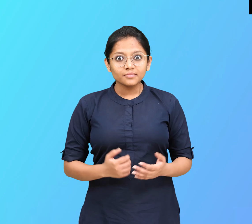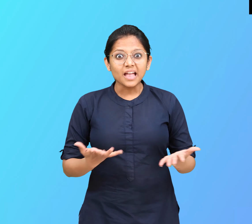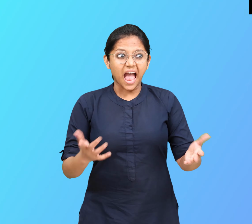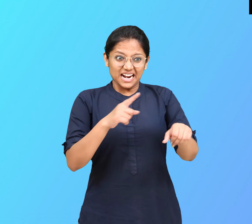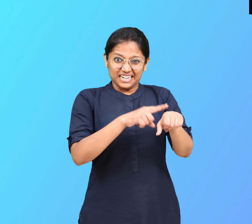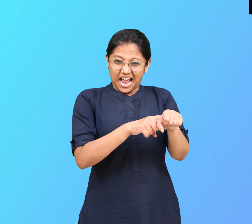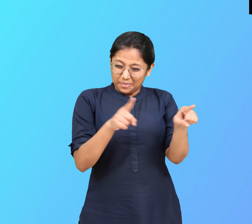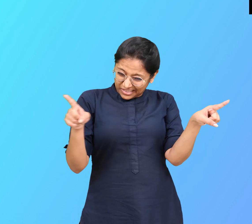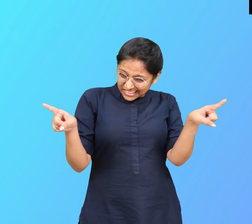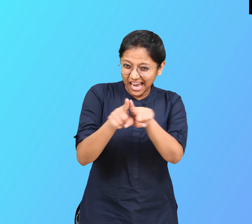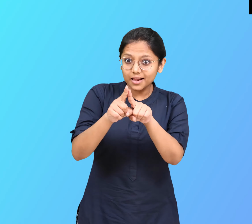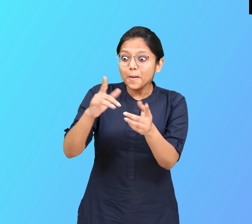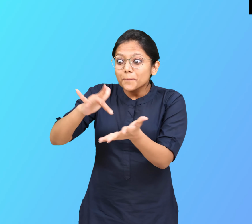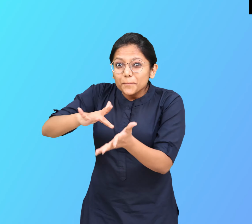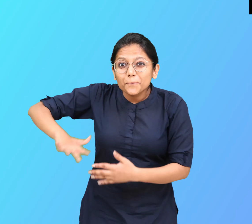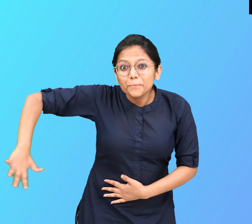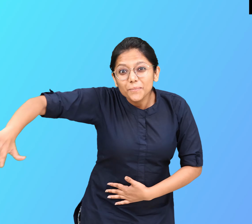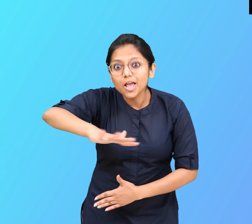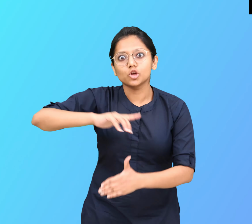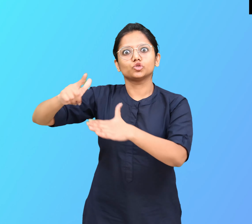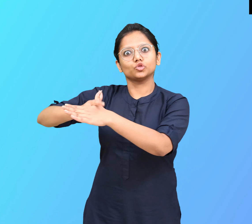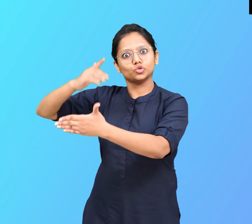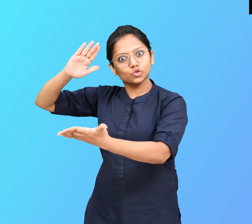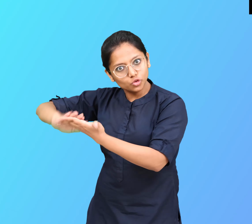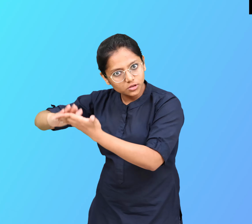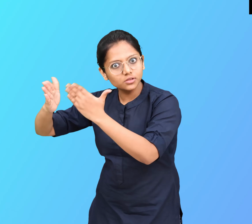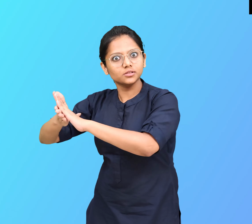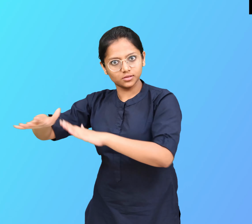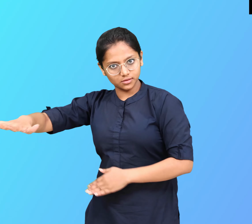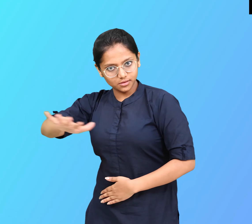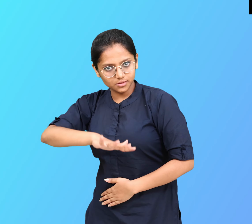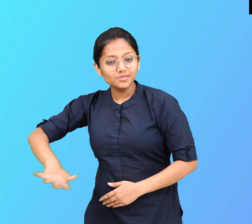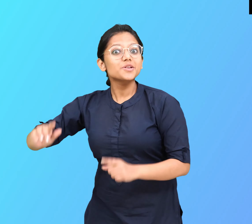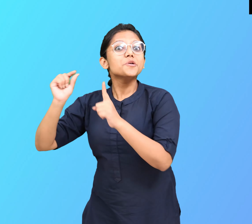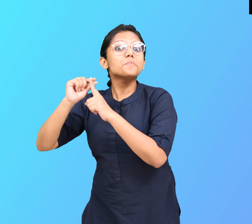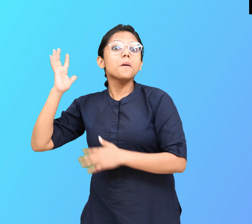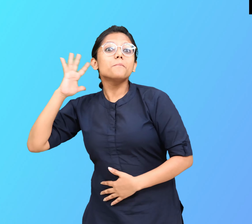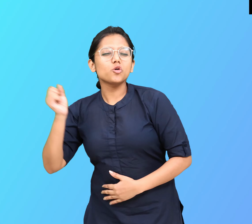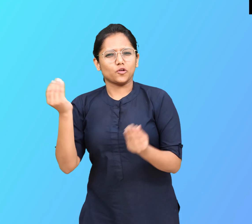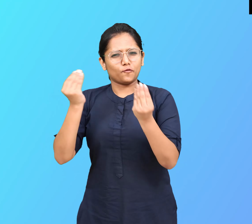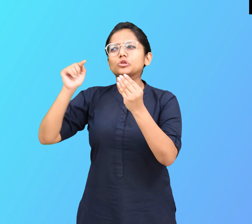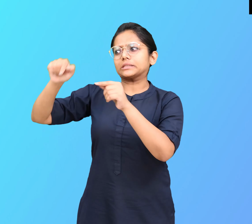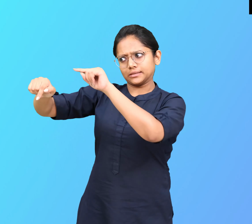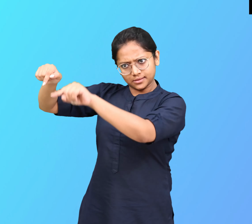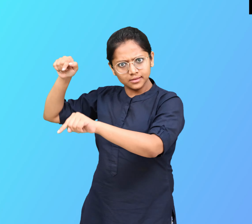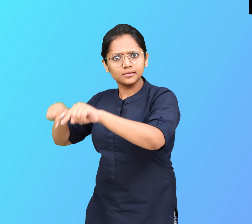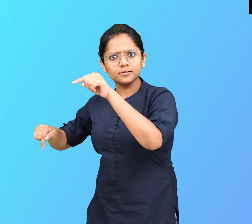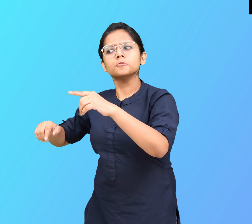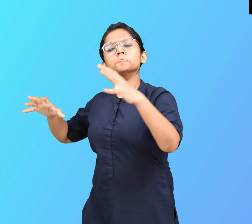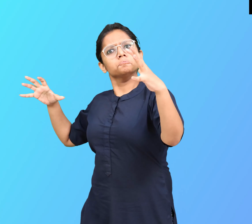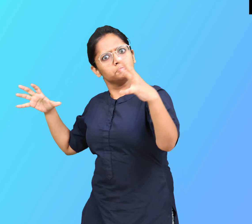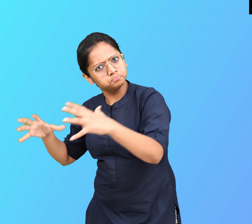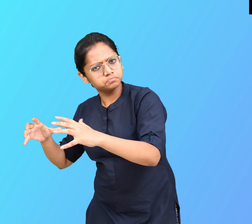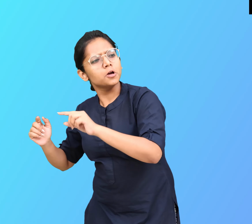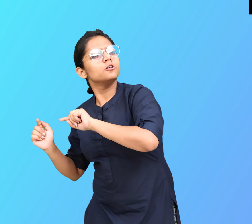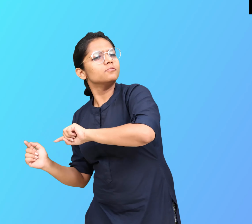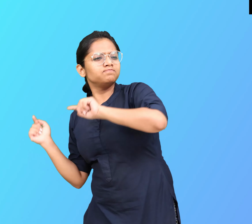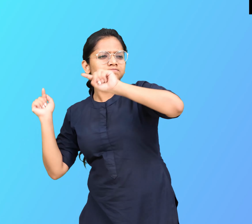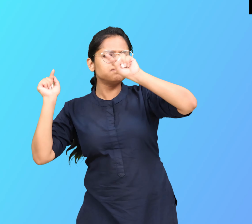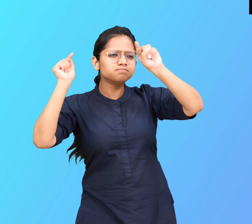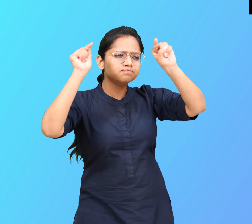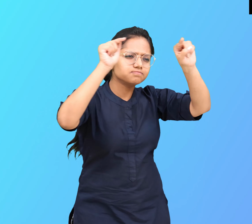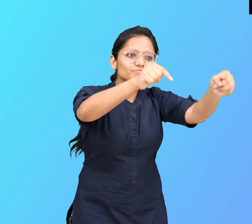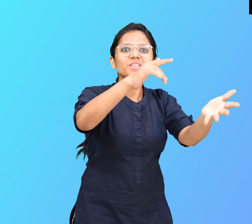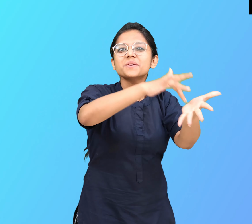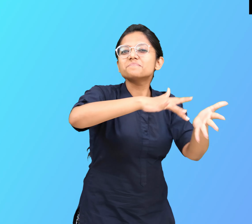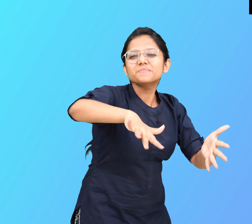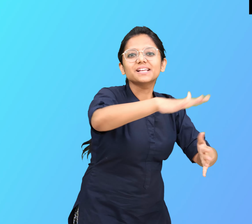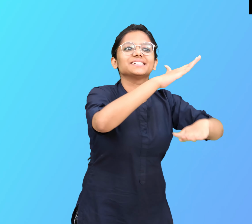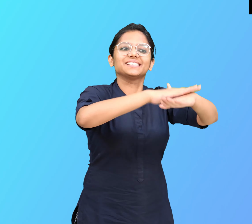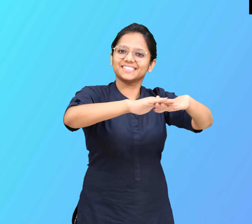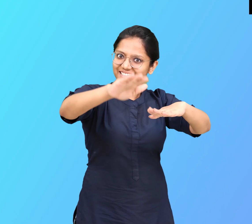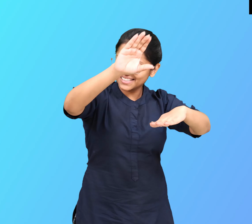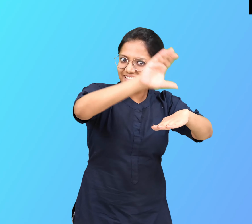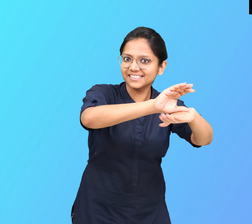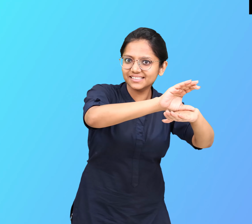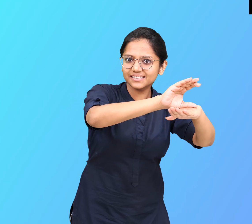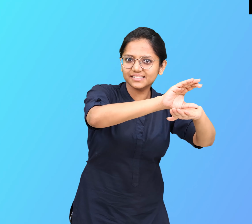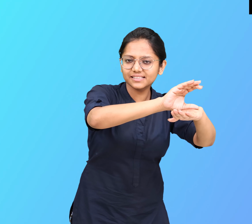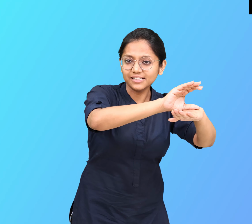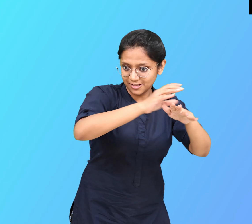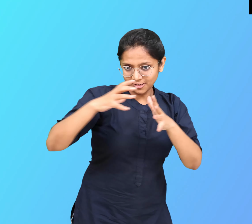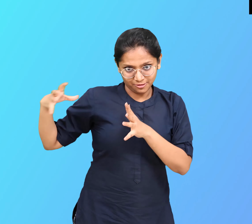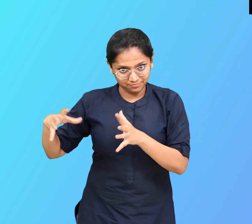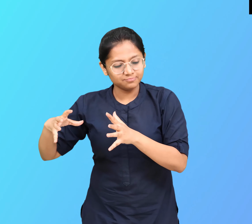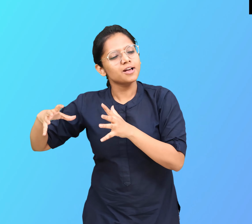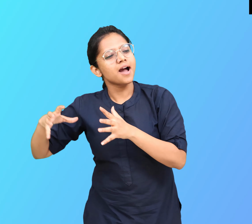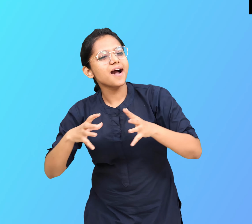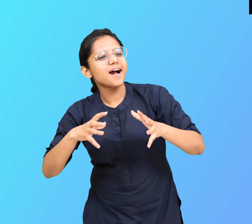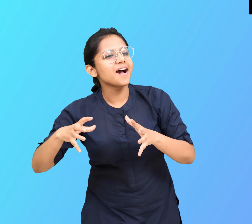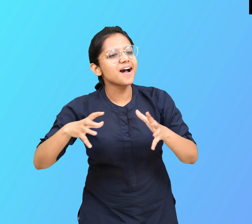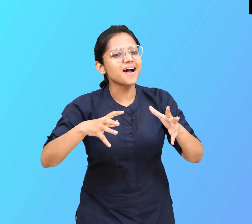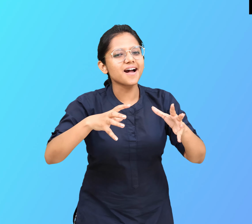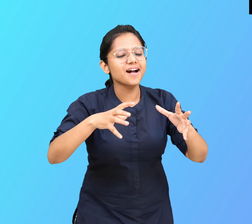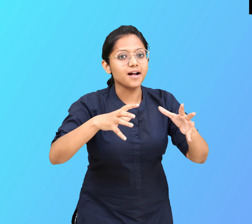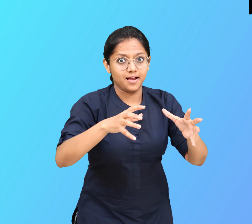About that same time, some prophets went from Jerusalem to Antioch.